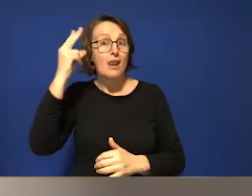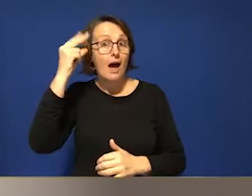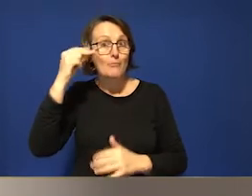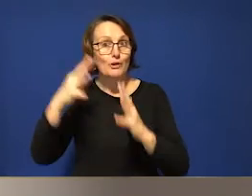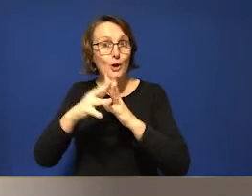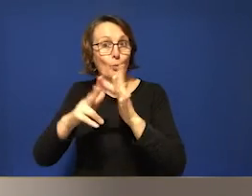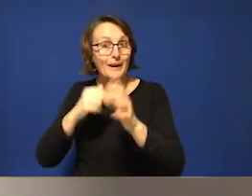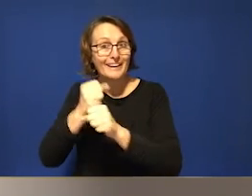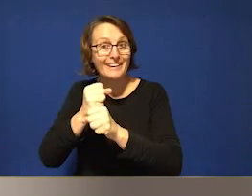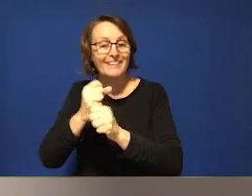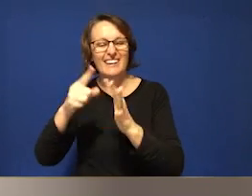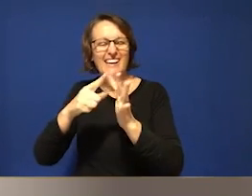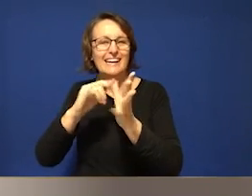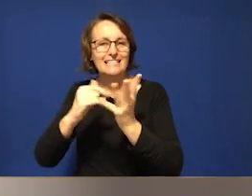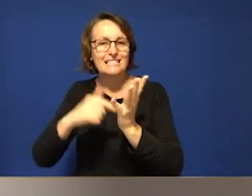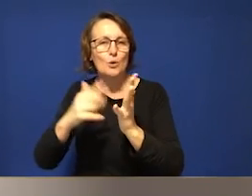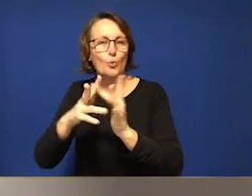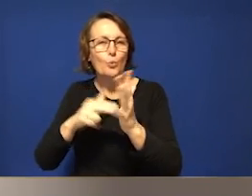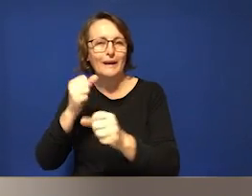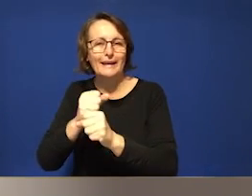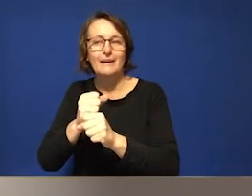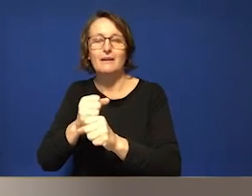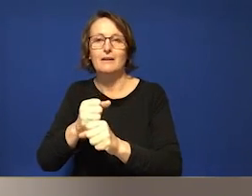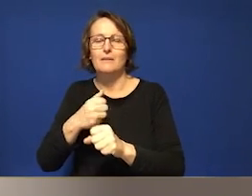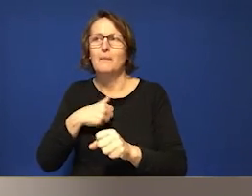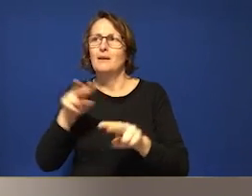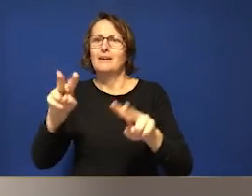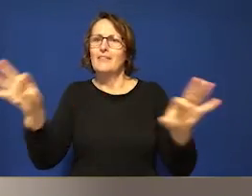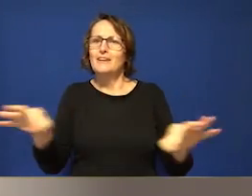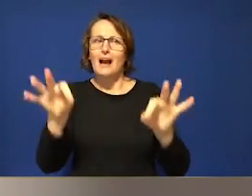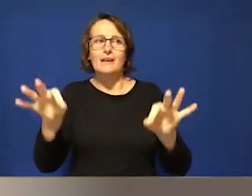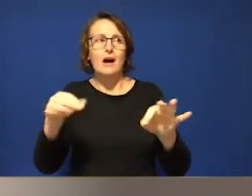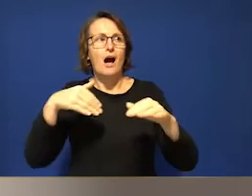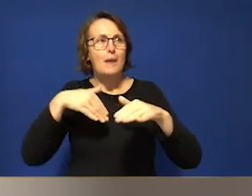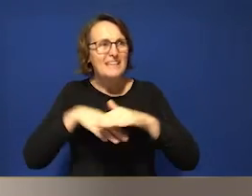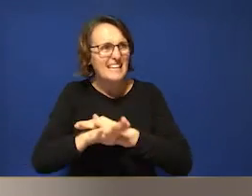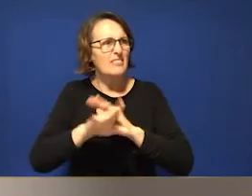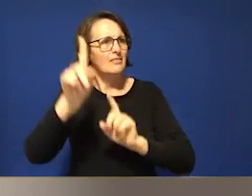But it's also just the sense of the garden and the fact that you feel like you're within the city and yet it's this kind of in a Haven.